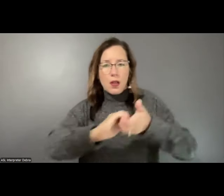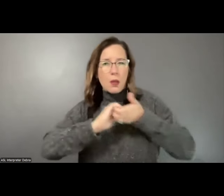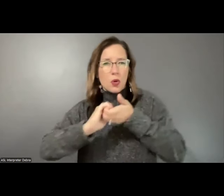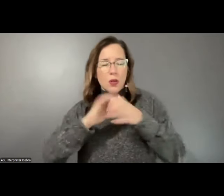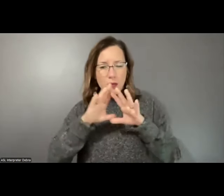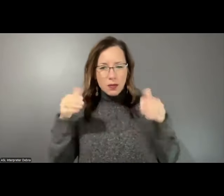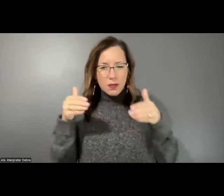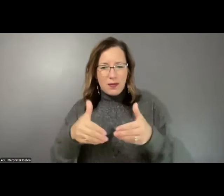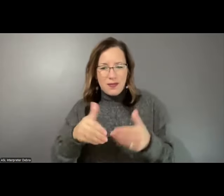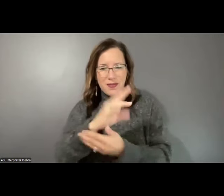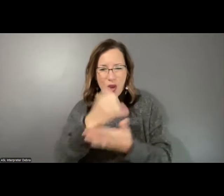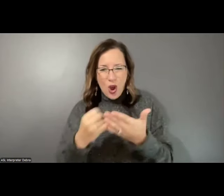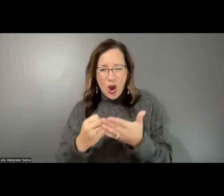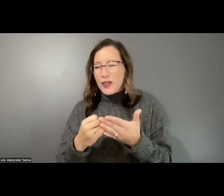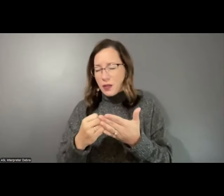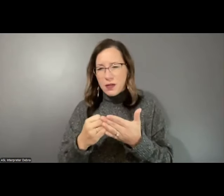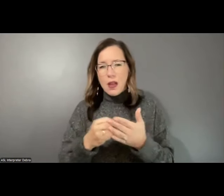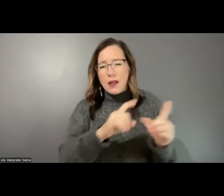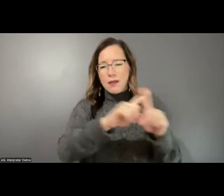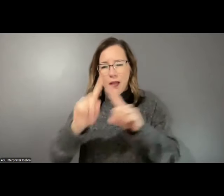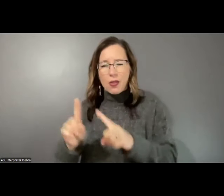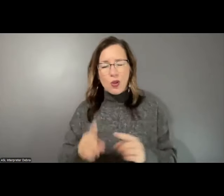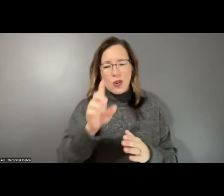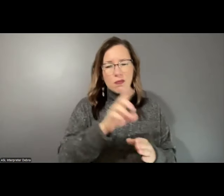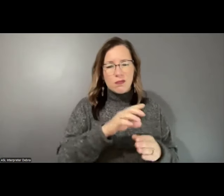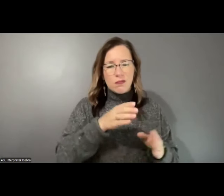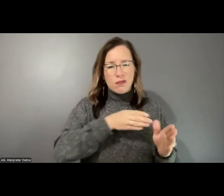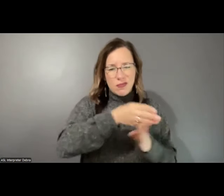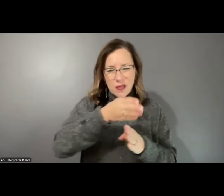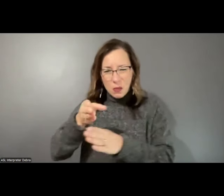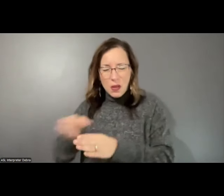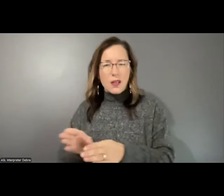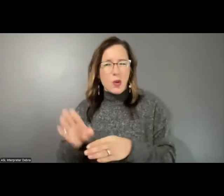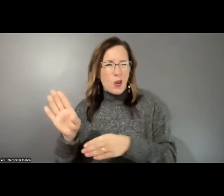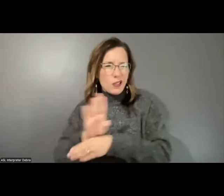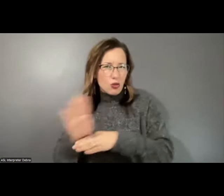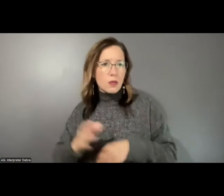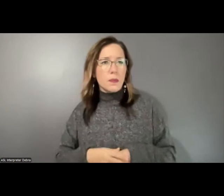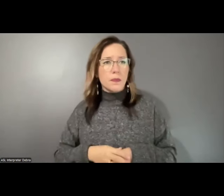intersection of other disciplines, sectors, and industries. Support arts projects with a focus on